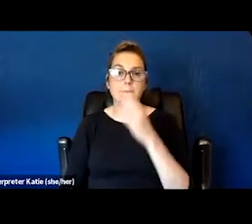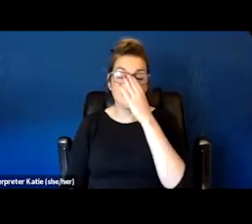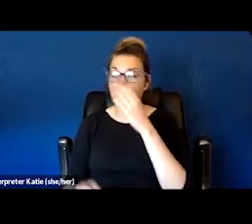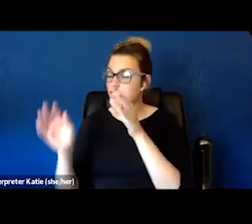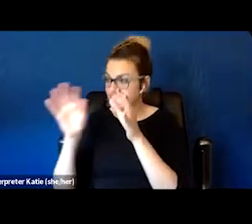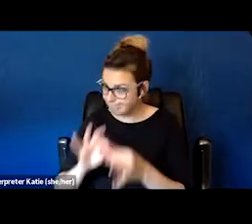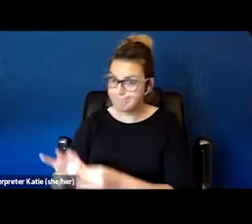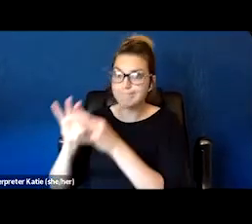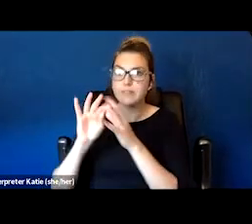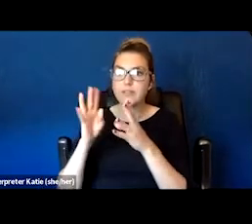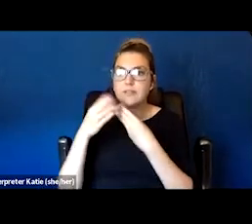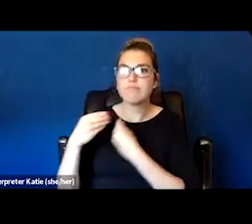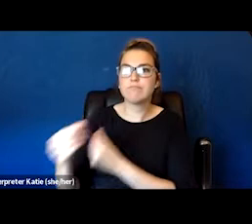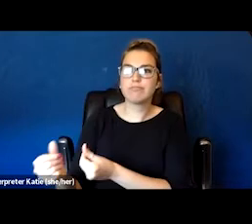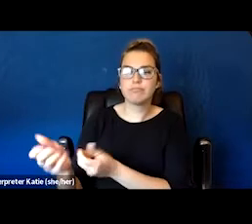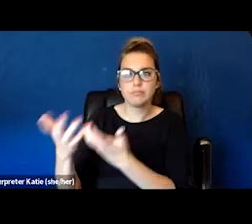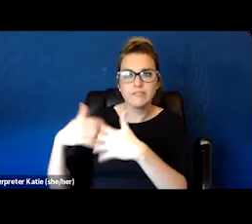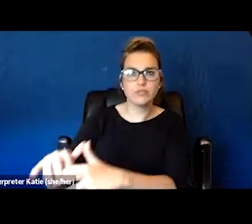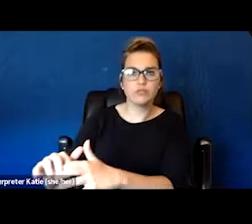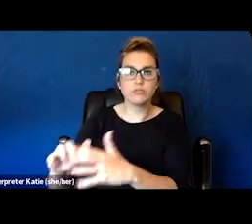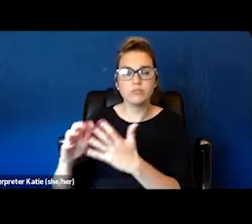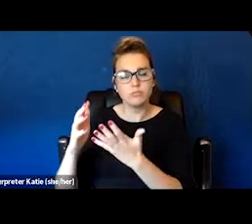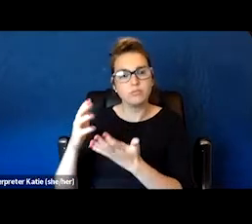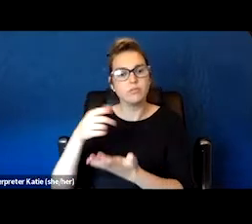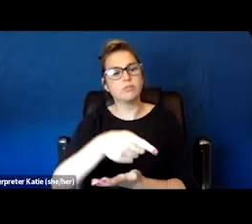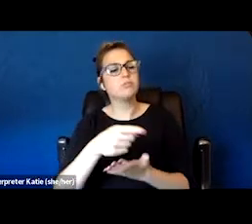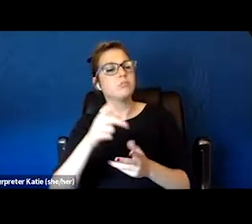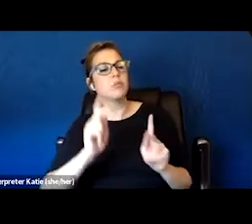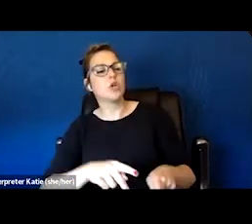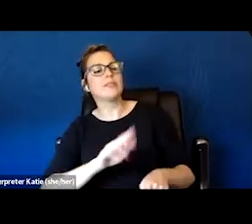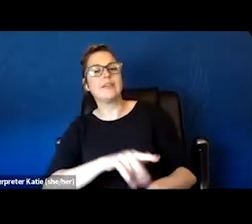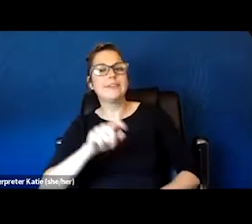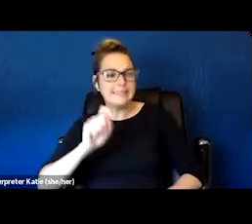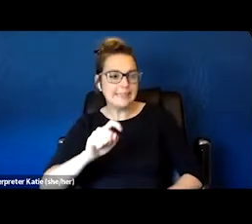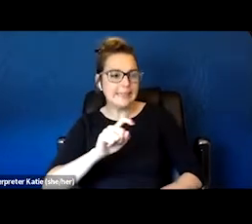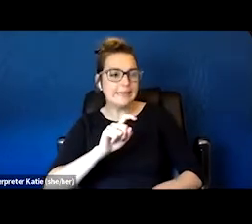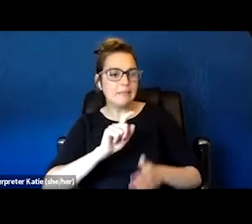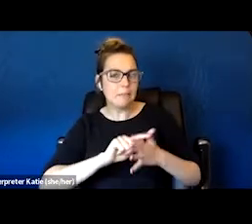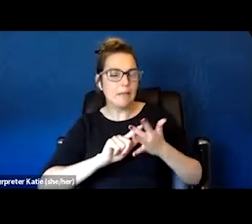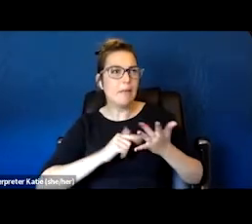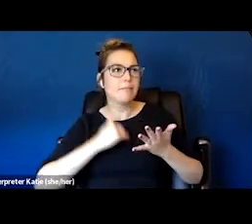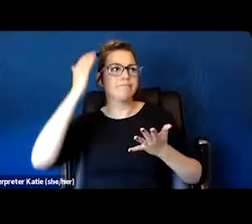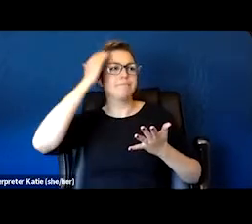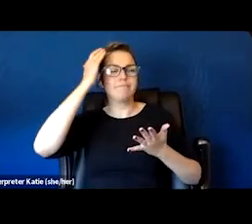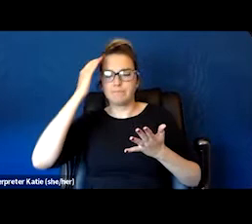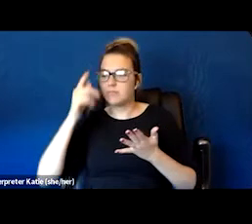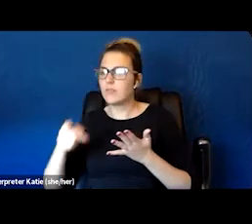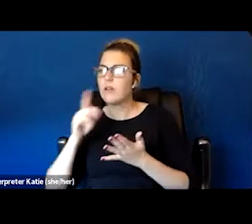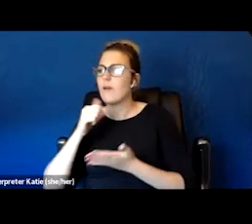that is intended to match people according to need to the resources that exist. There can be increased exits overall like system-wide to permanent housing,